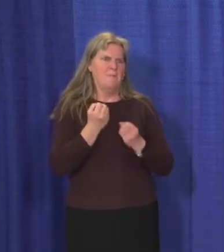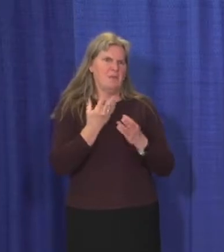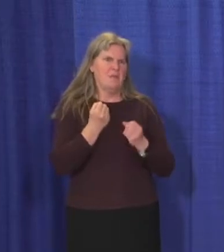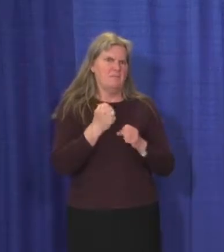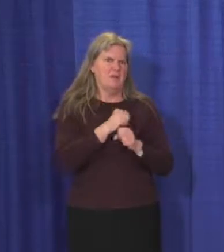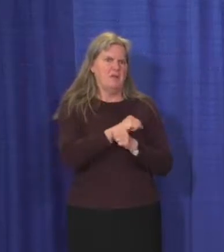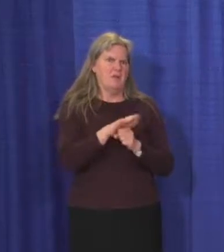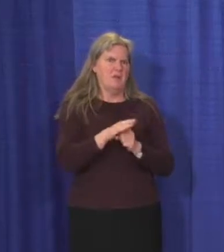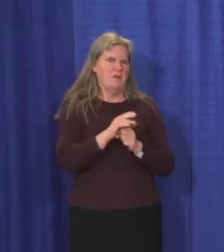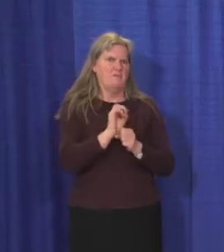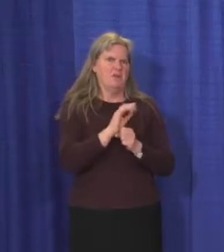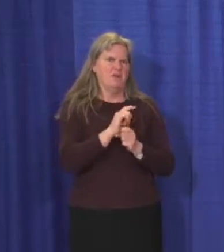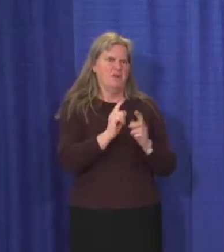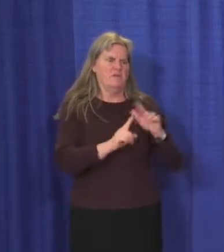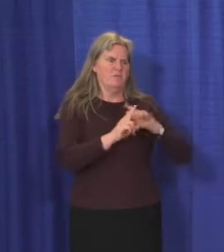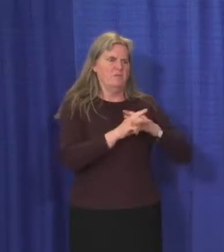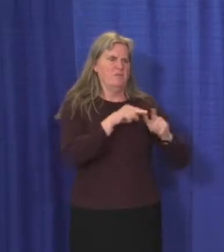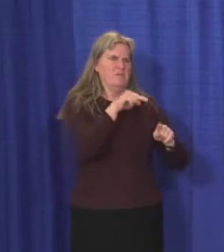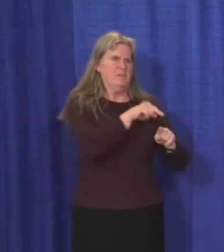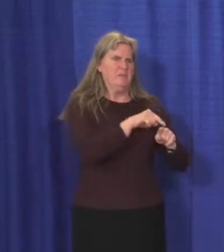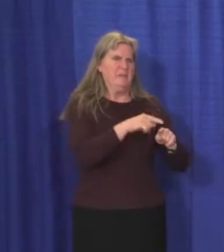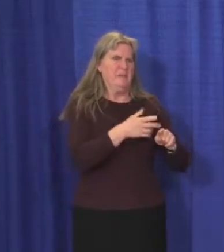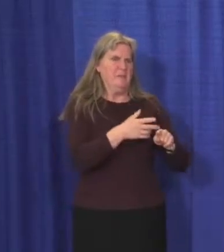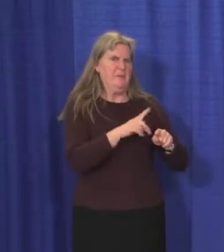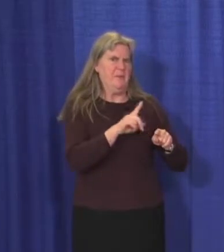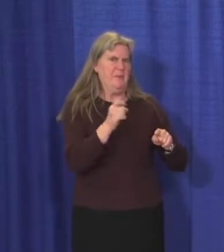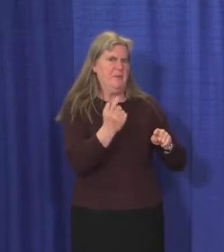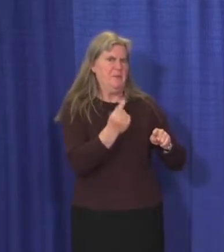variants of concern here?